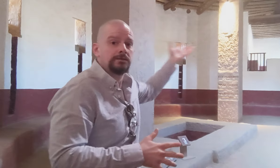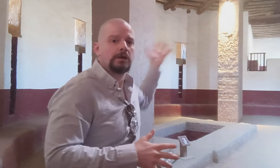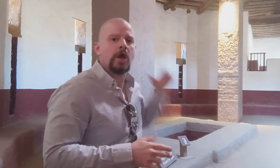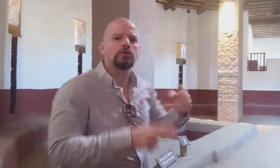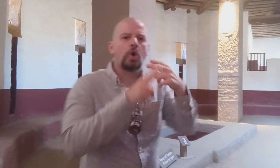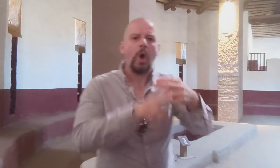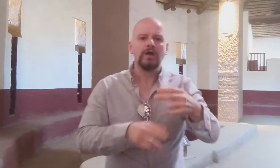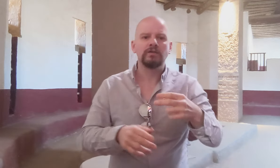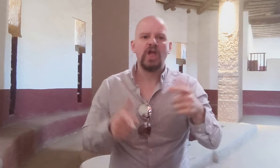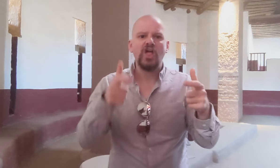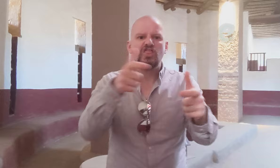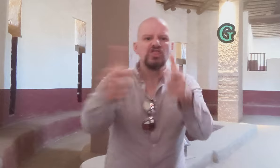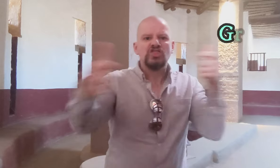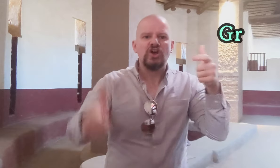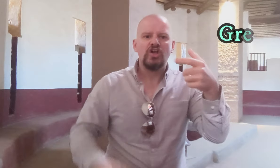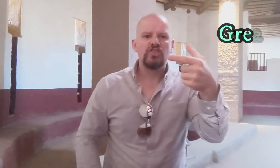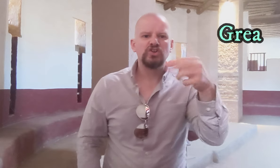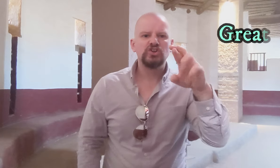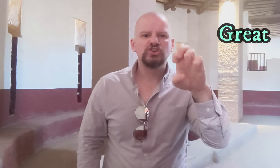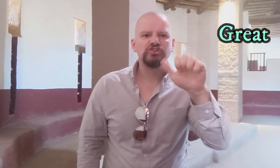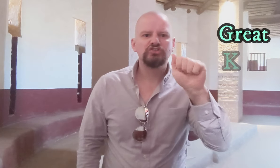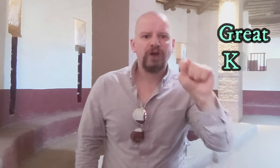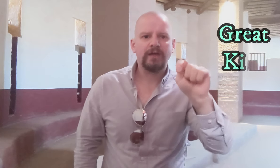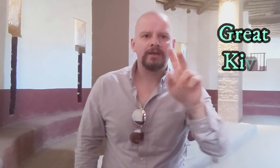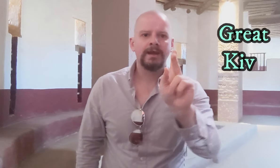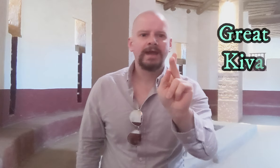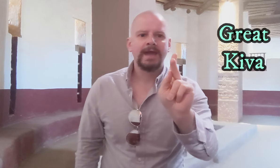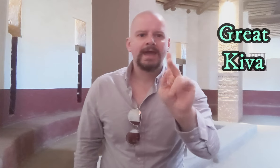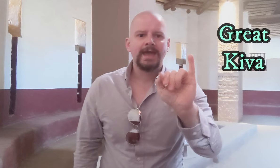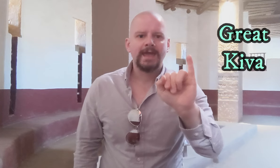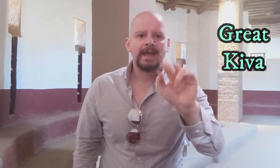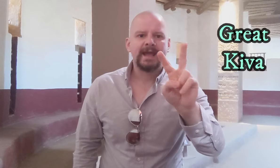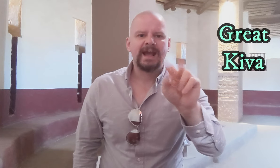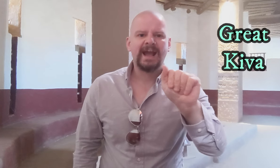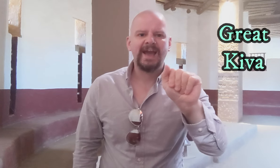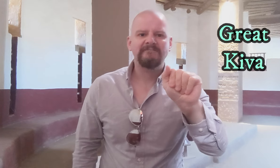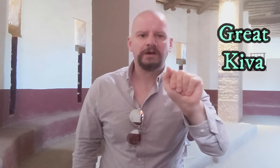is called the Great Kiva.